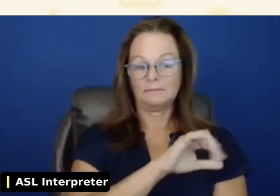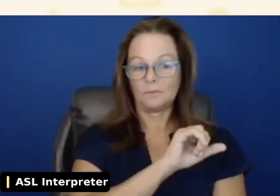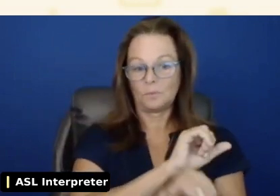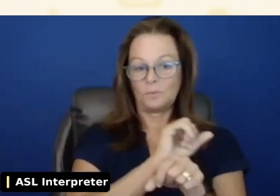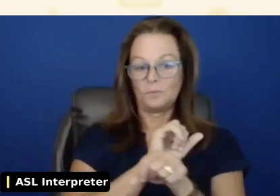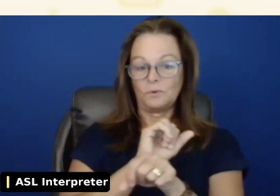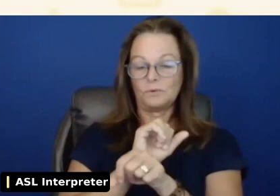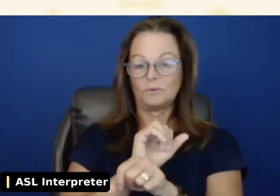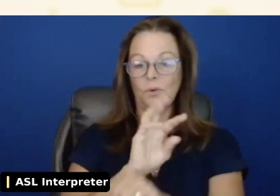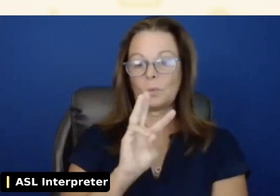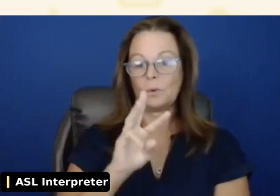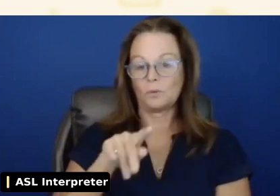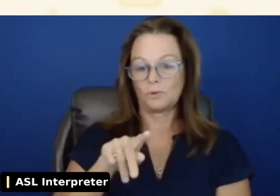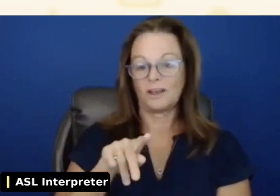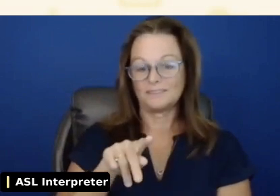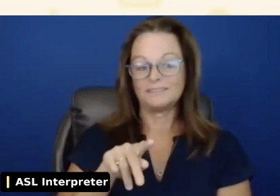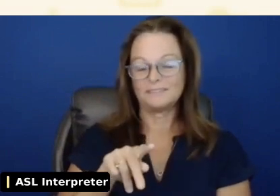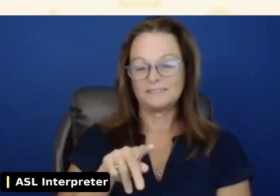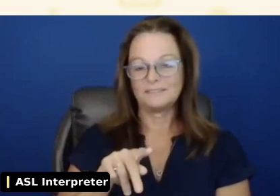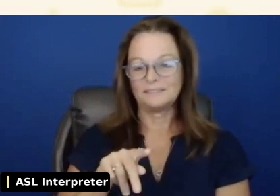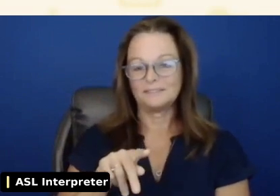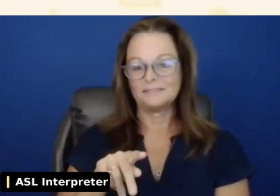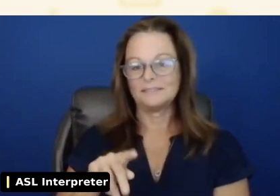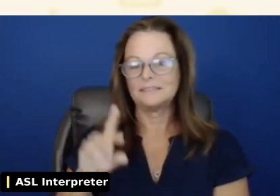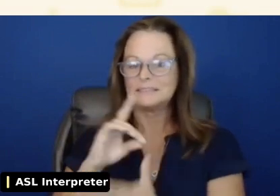They are developers, designers, users, contributors,